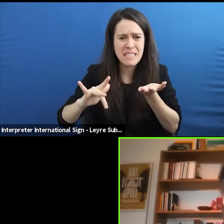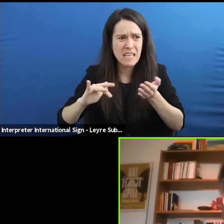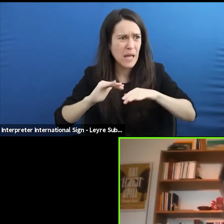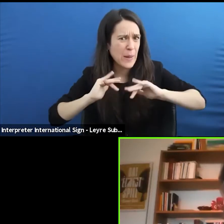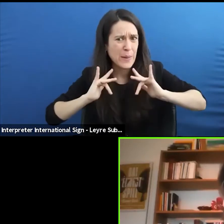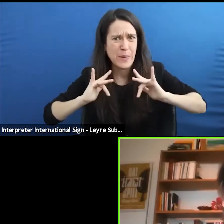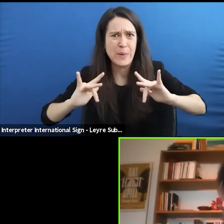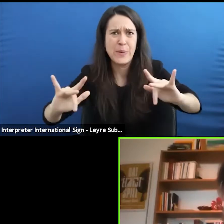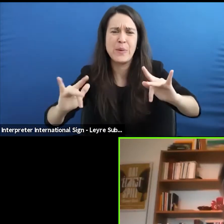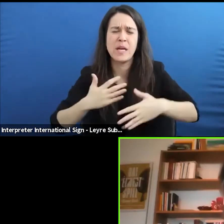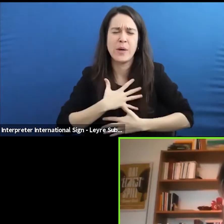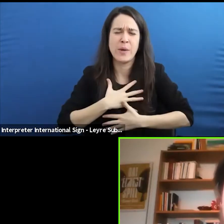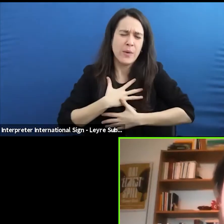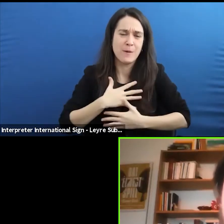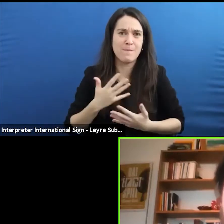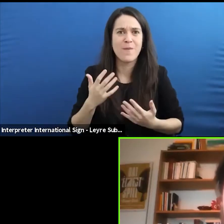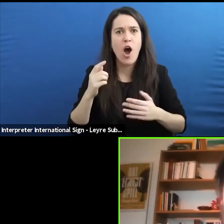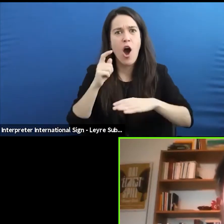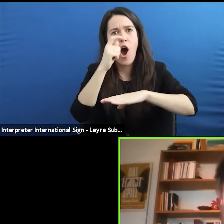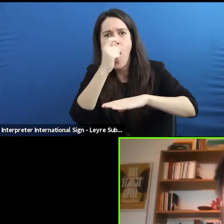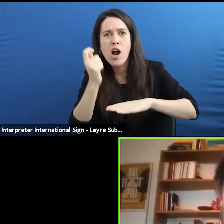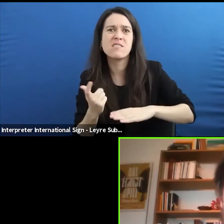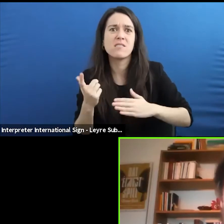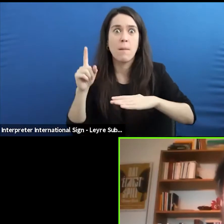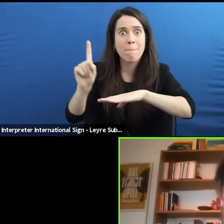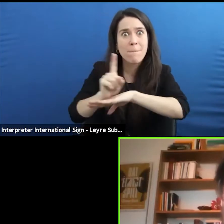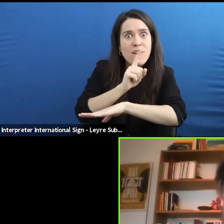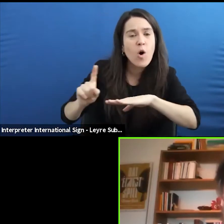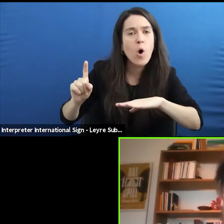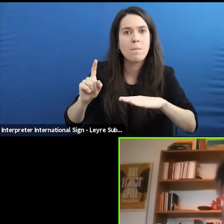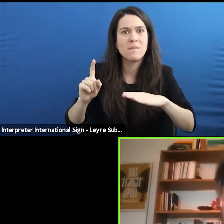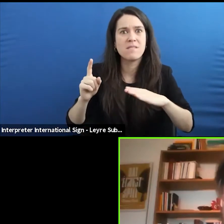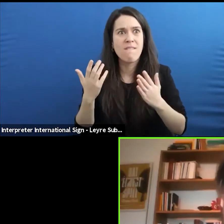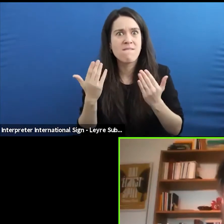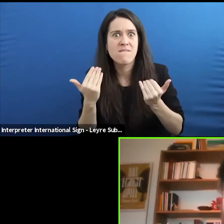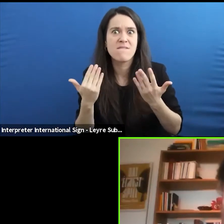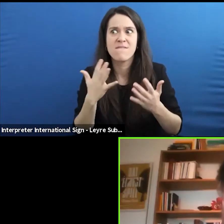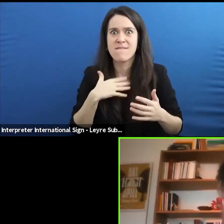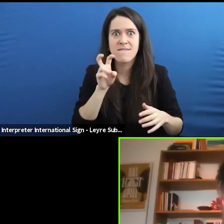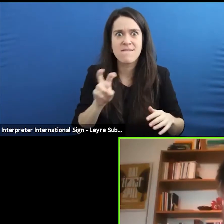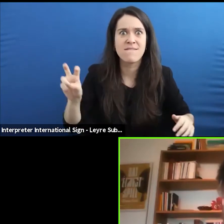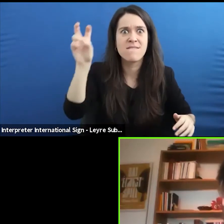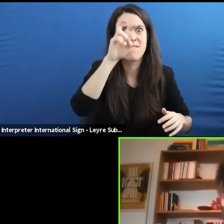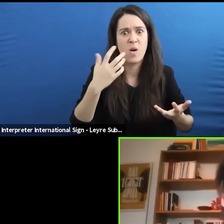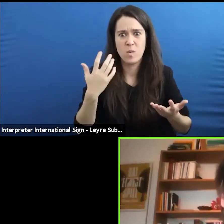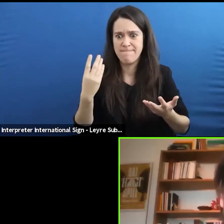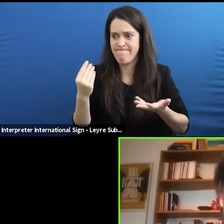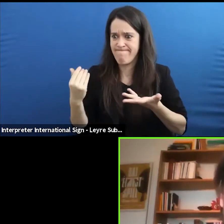and cultural workers who ceased performing, ceased touring and earning a living even in 2020.